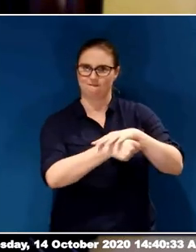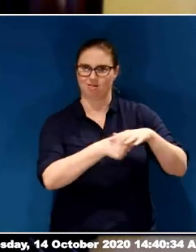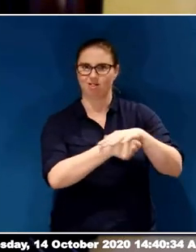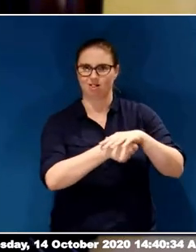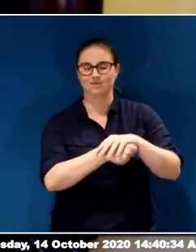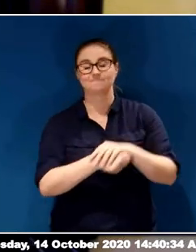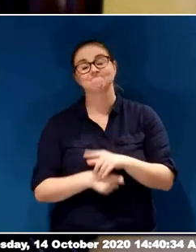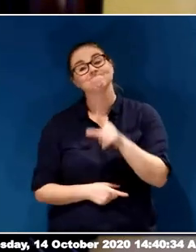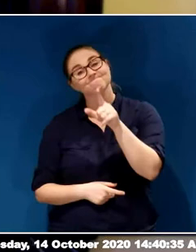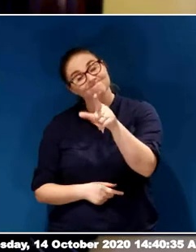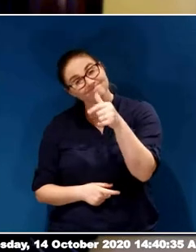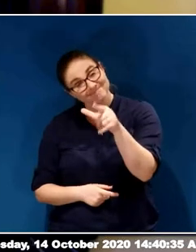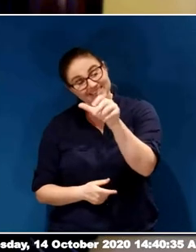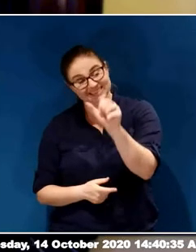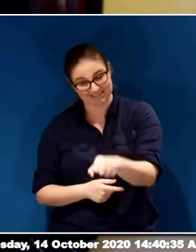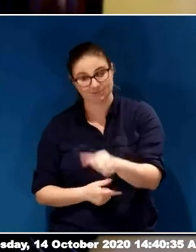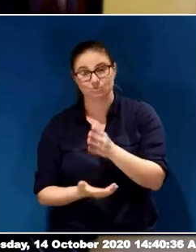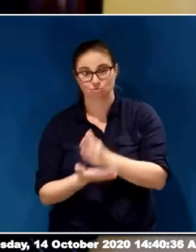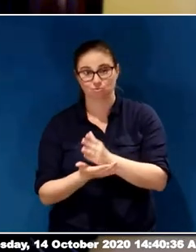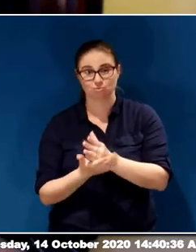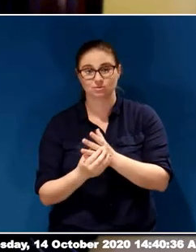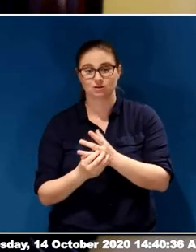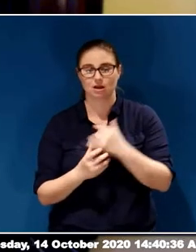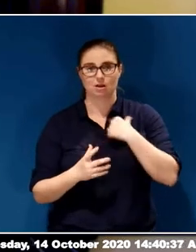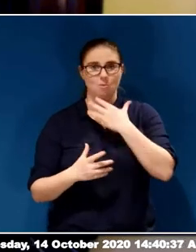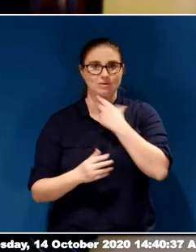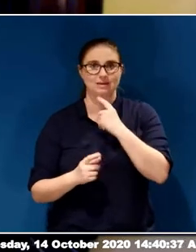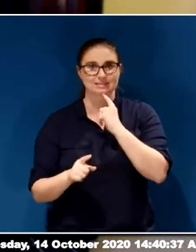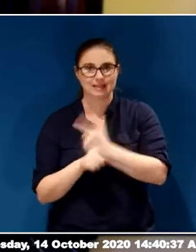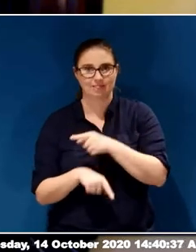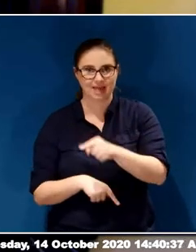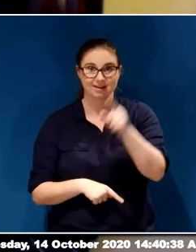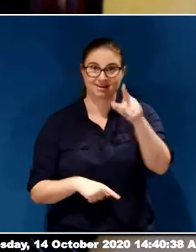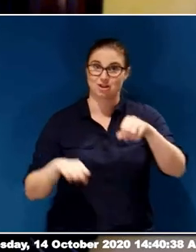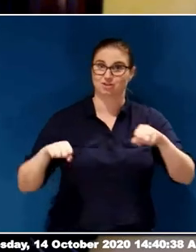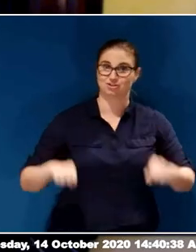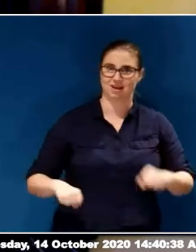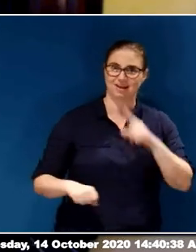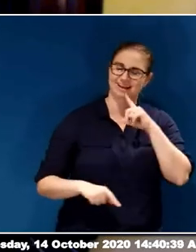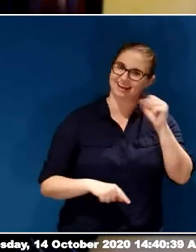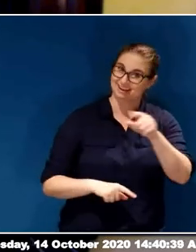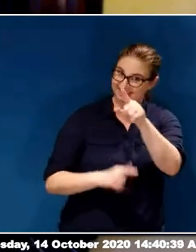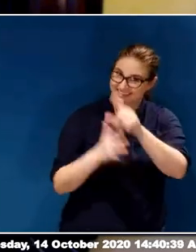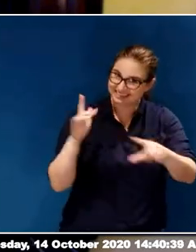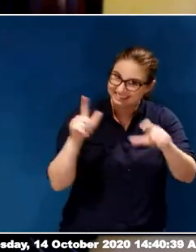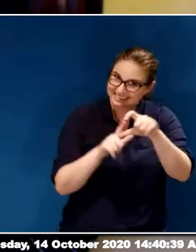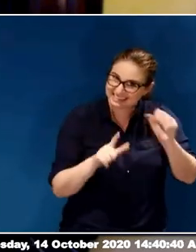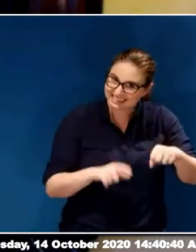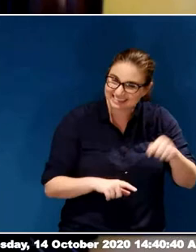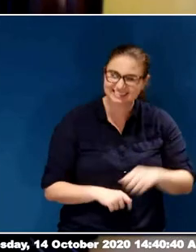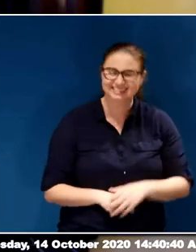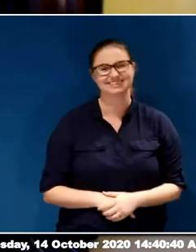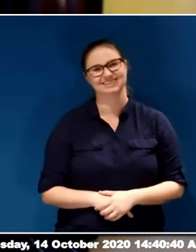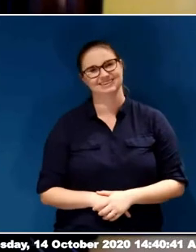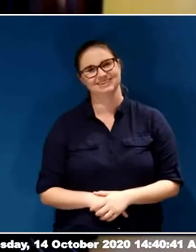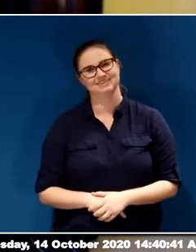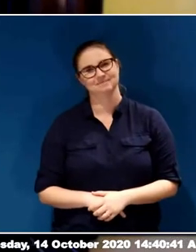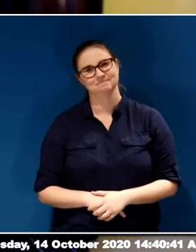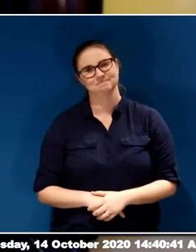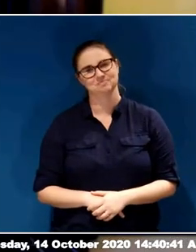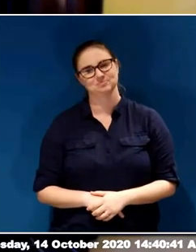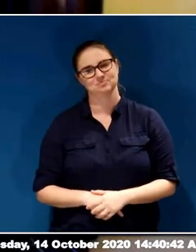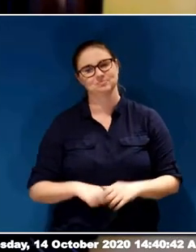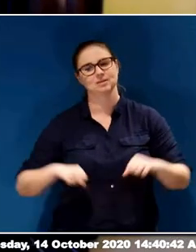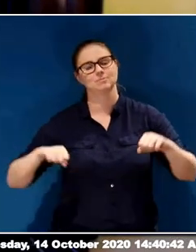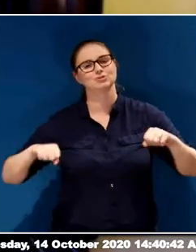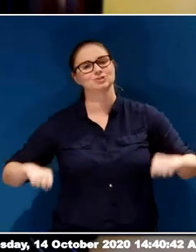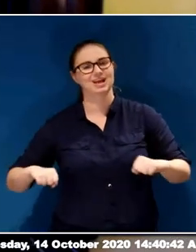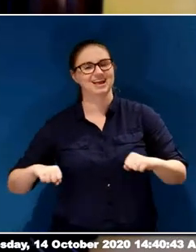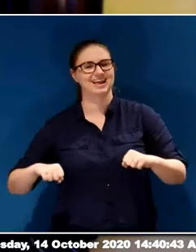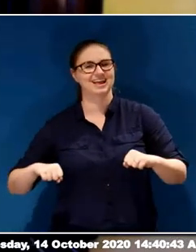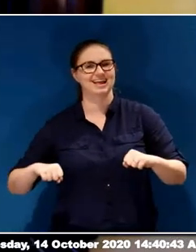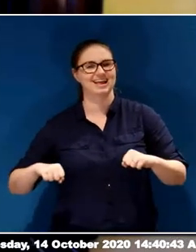DR de BRUIN: Because you asked me about what I saw that might be good practice